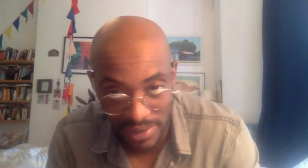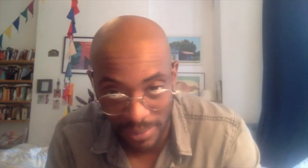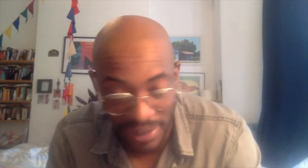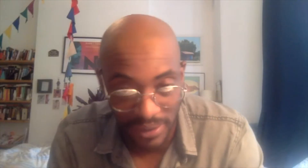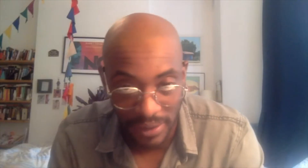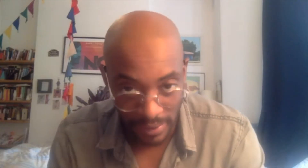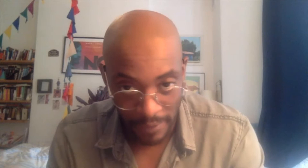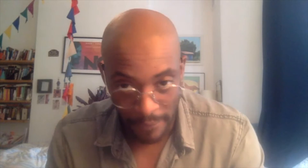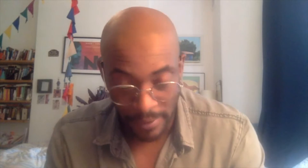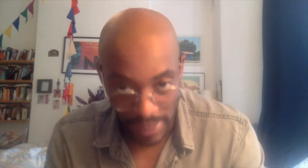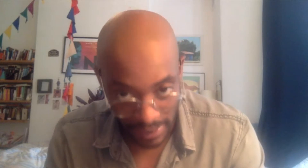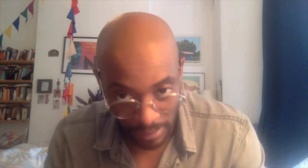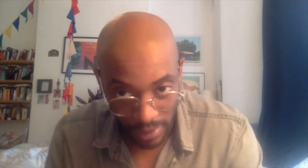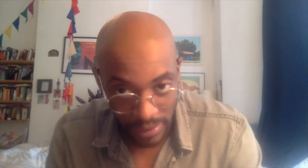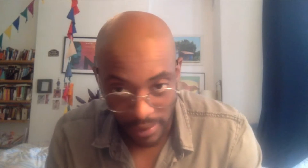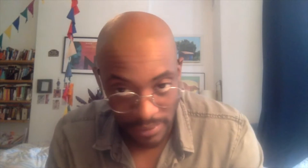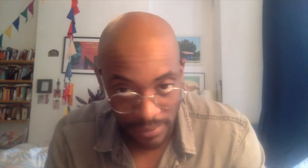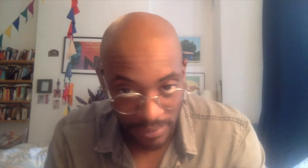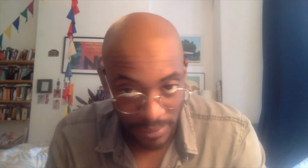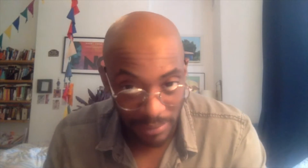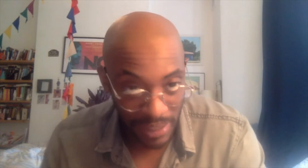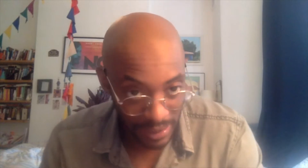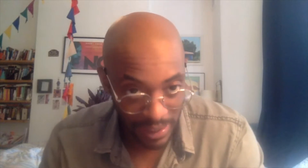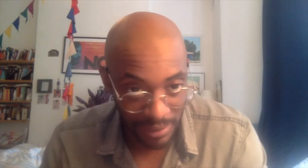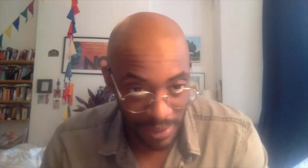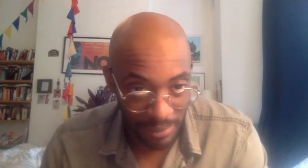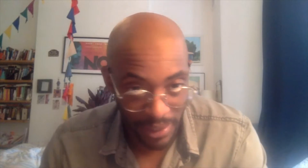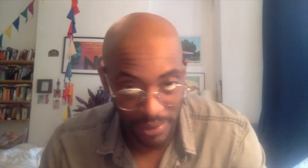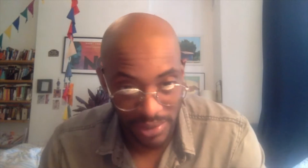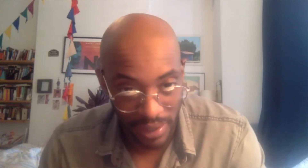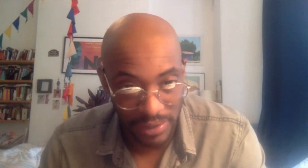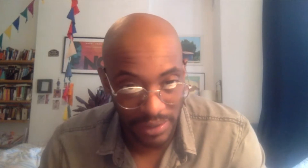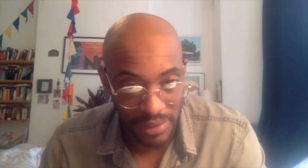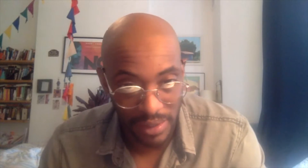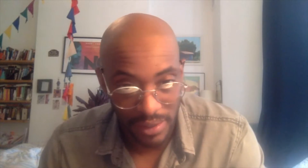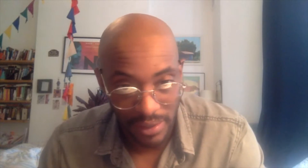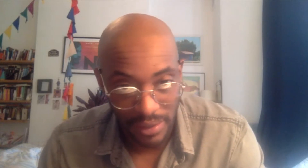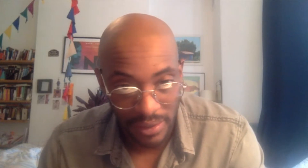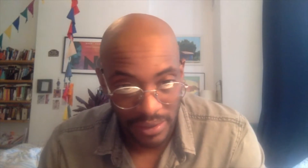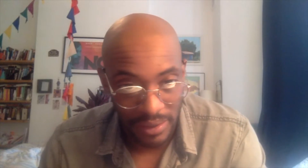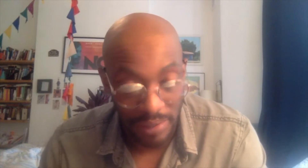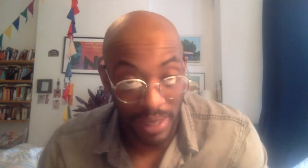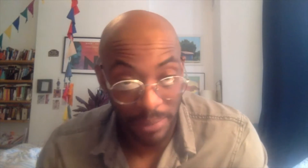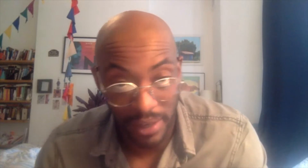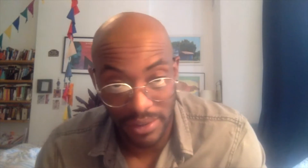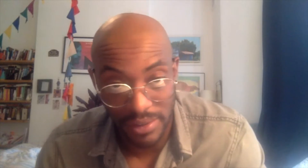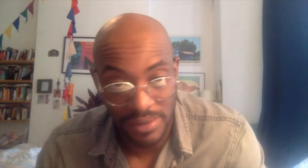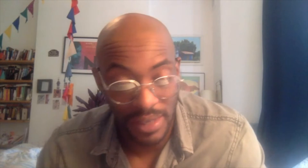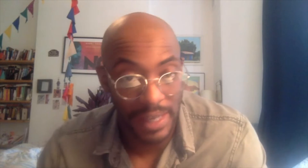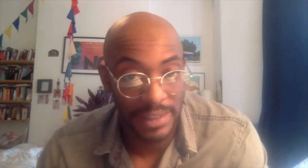about being a mother made me think about my own childhood. Like, my parents died